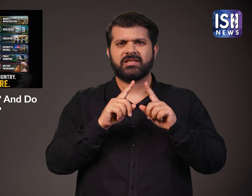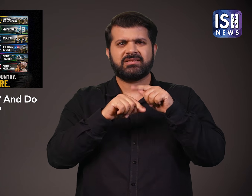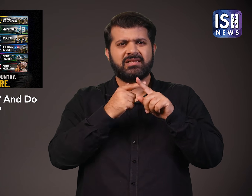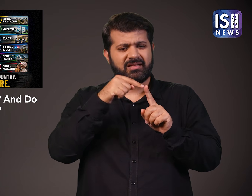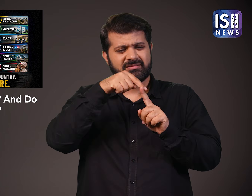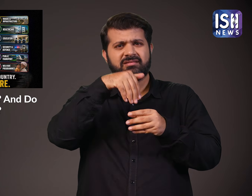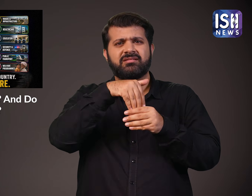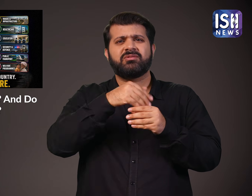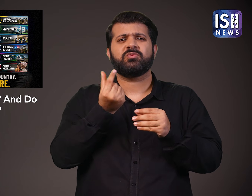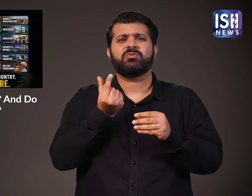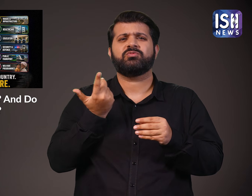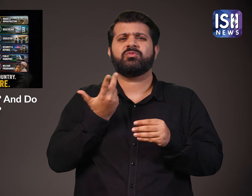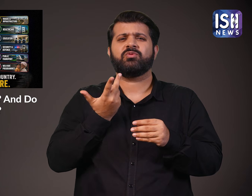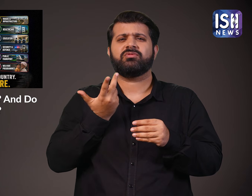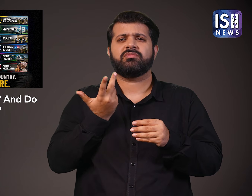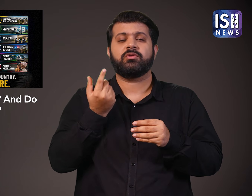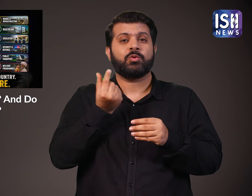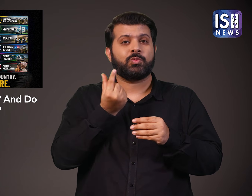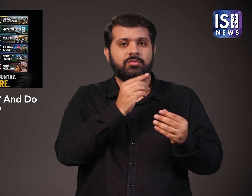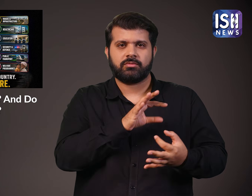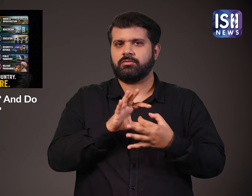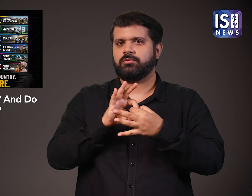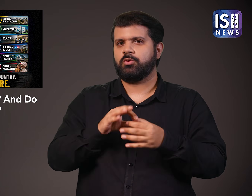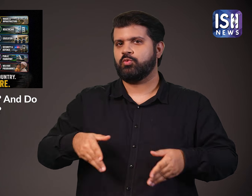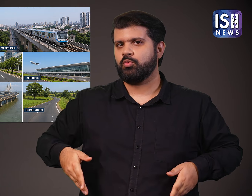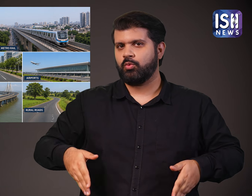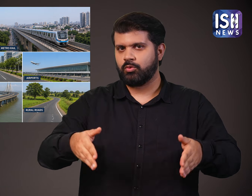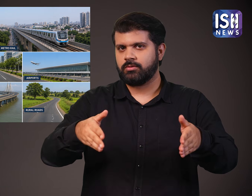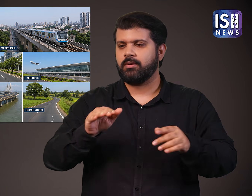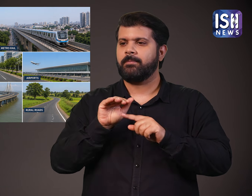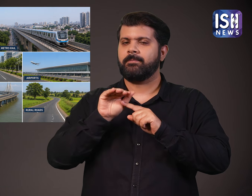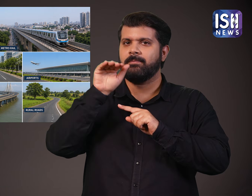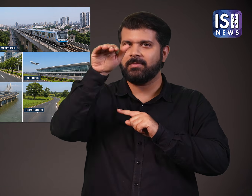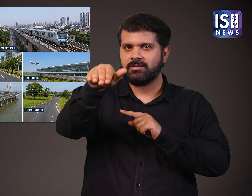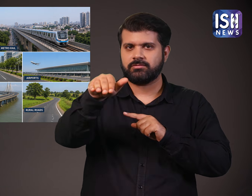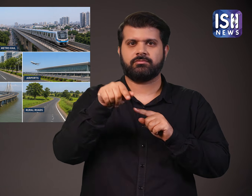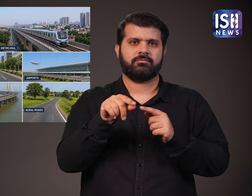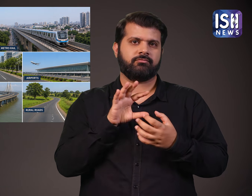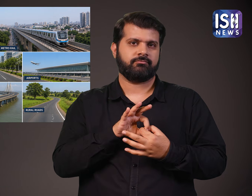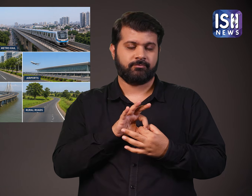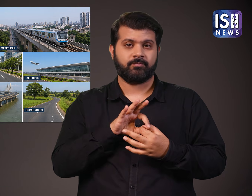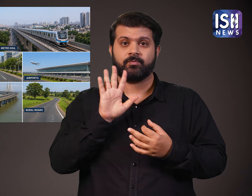What is the tax money used for? Building roads and bridges -